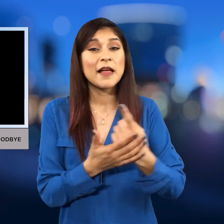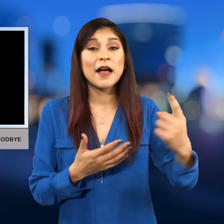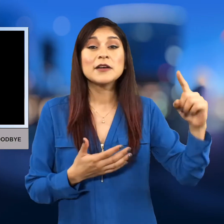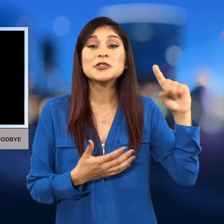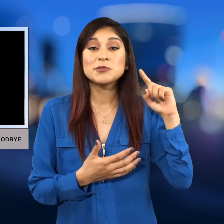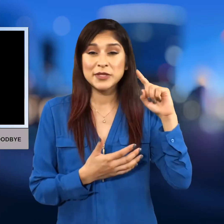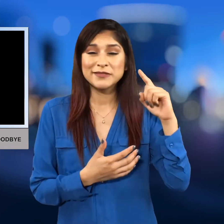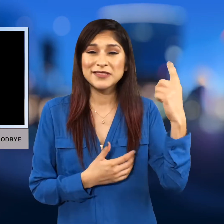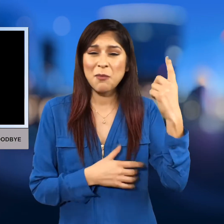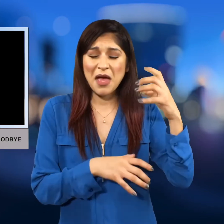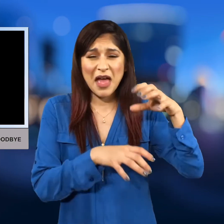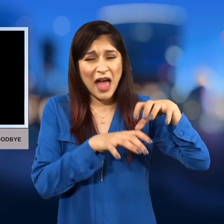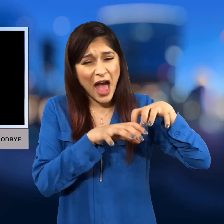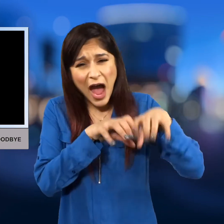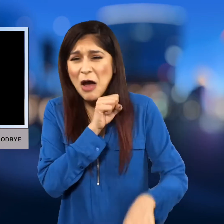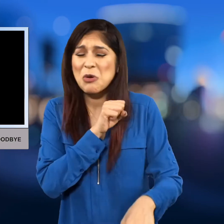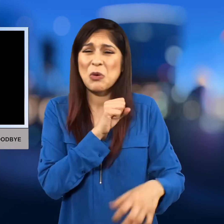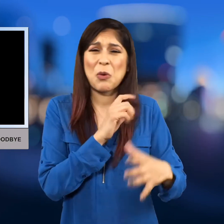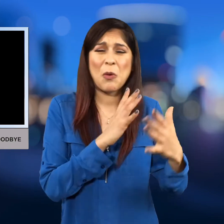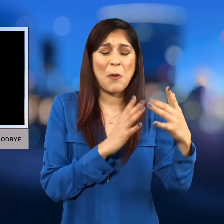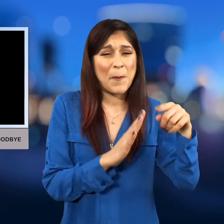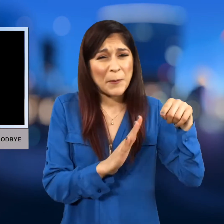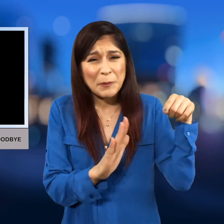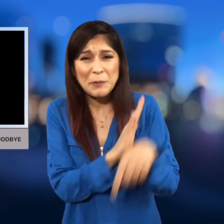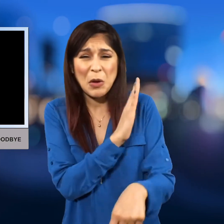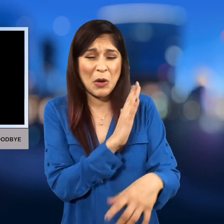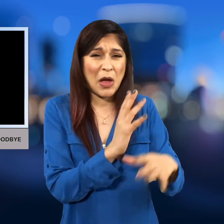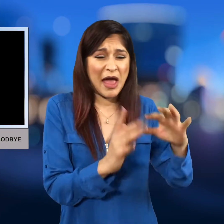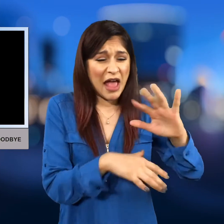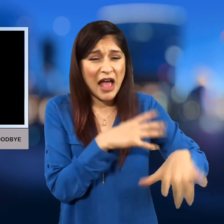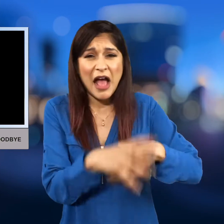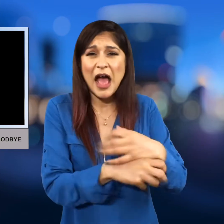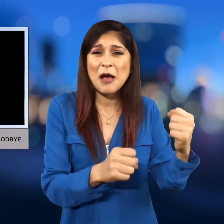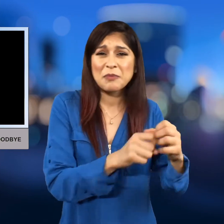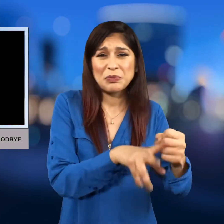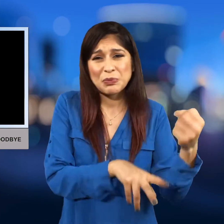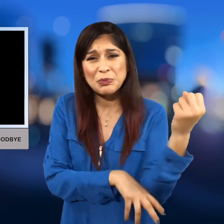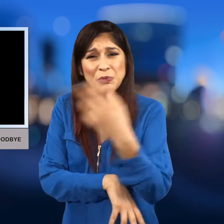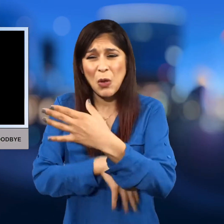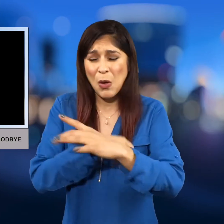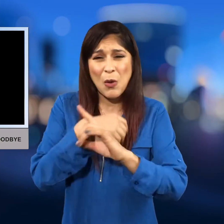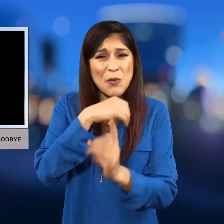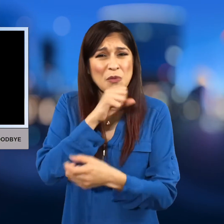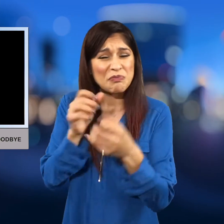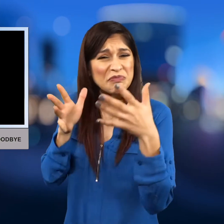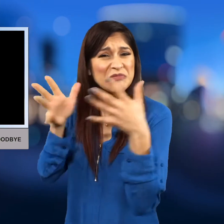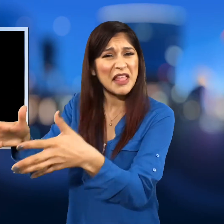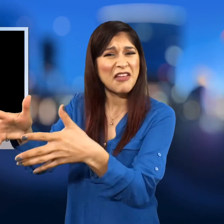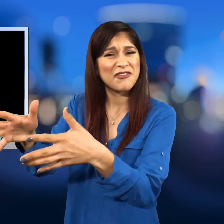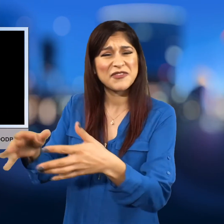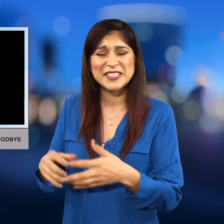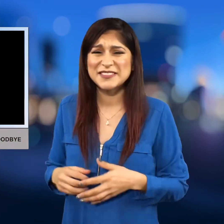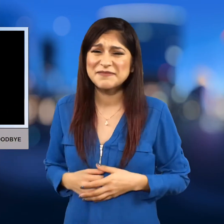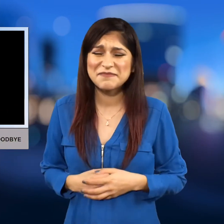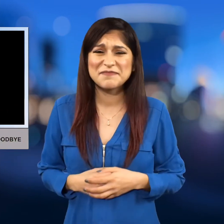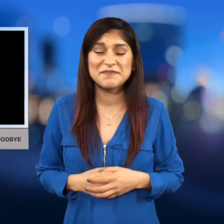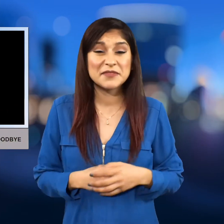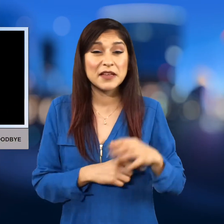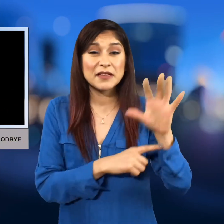Zainab was brutally raped, murdered and thrown into a garbage pile last week.